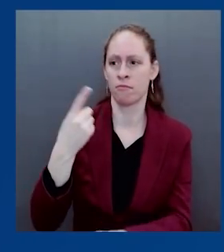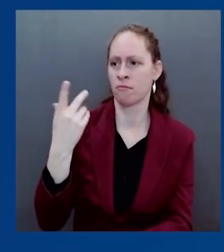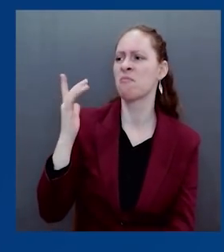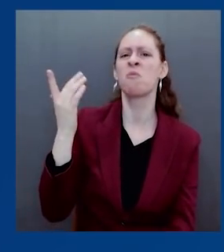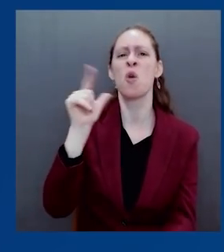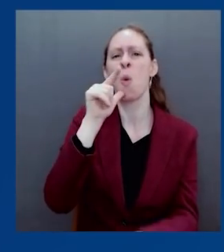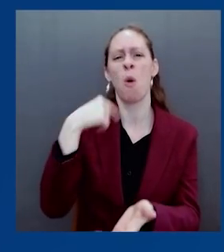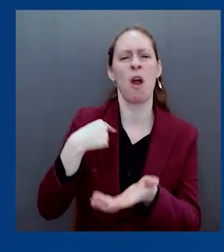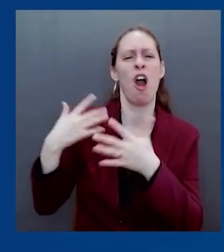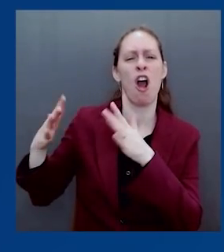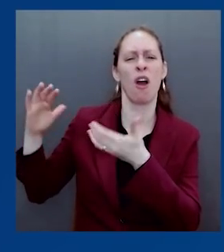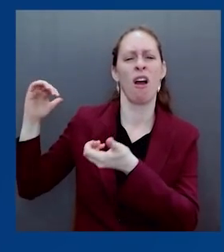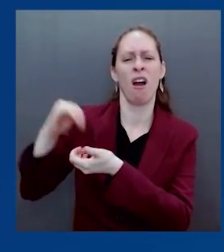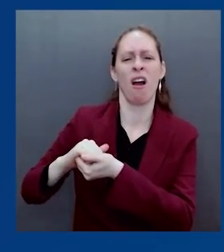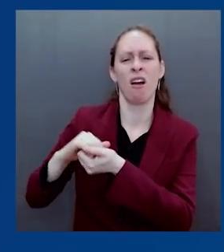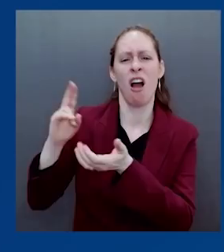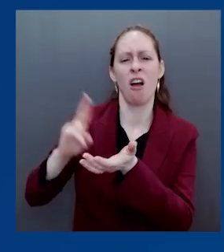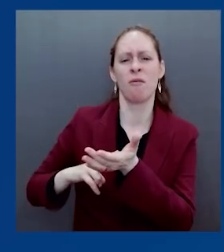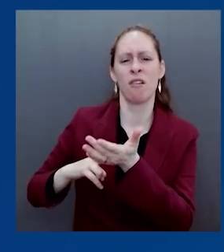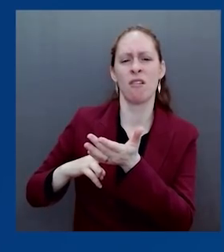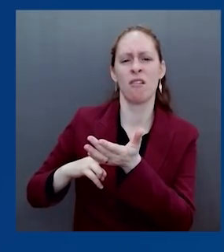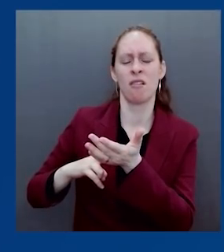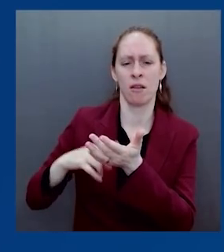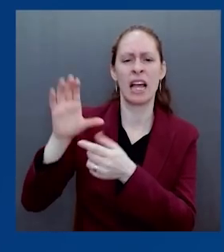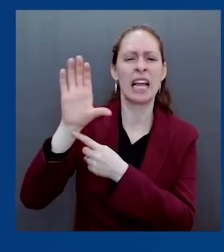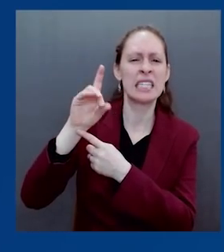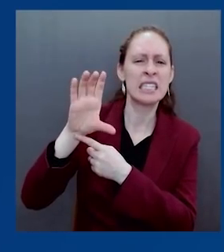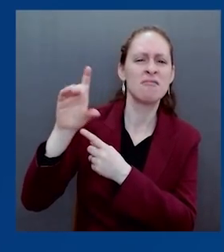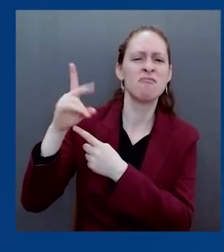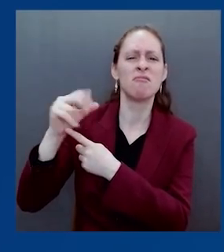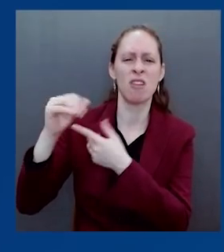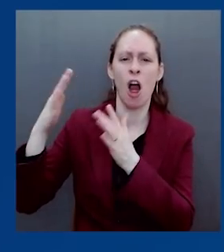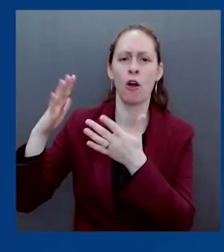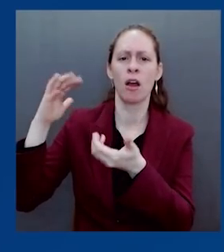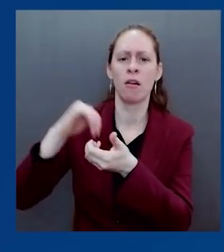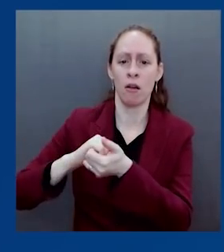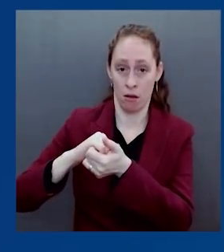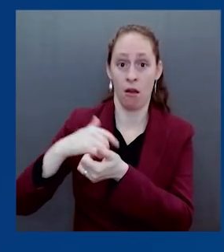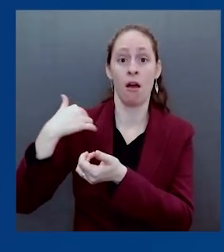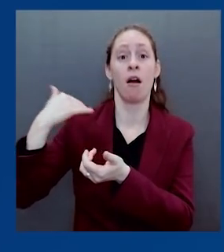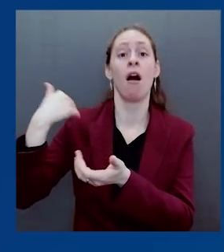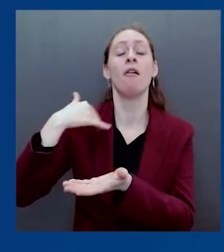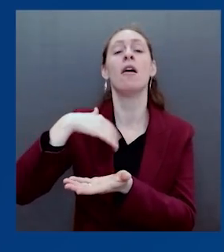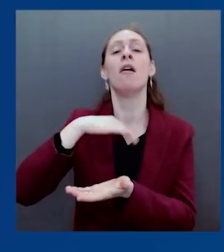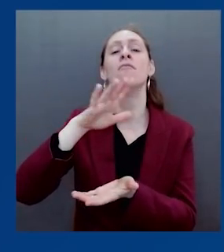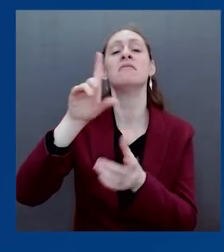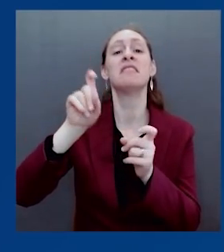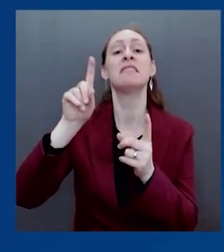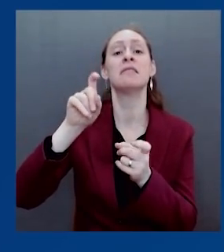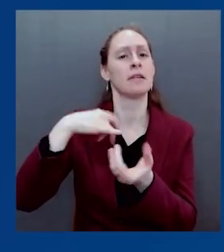And this will more than double the volume of testing that took place across the nation last year.